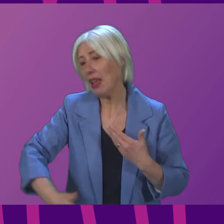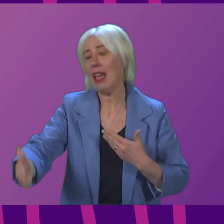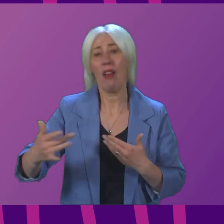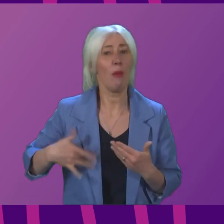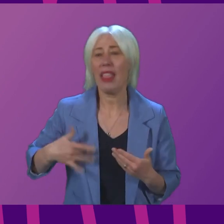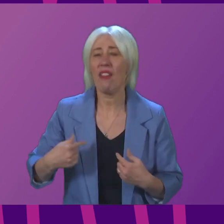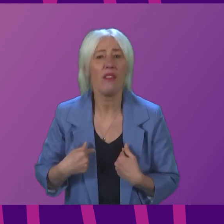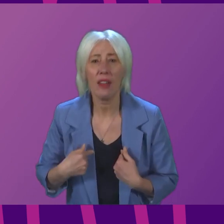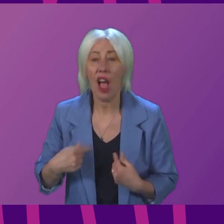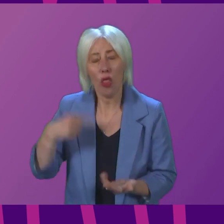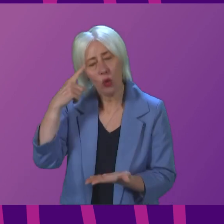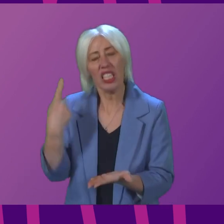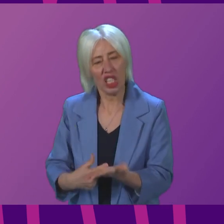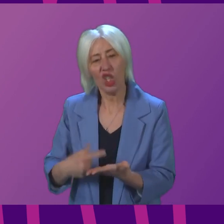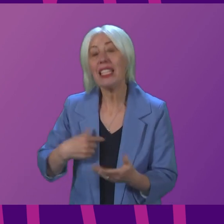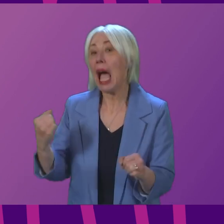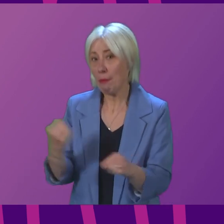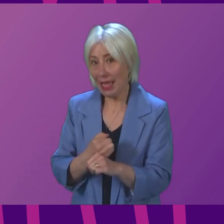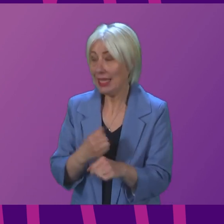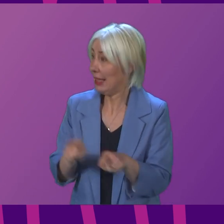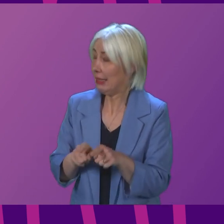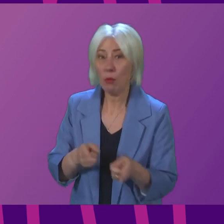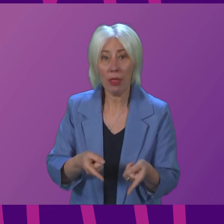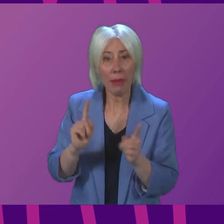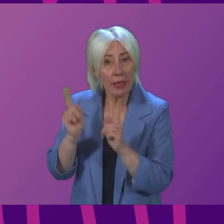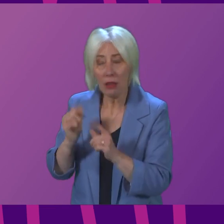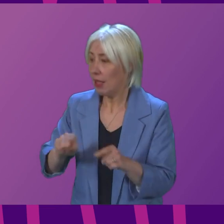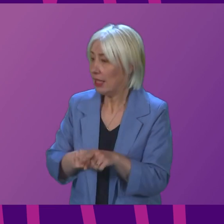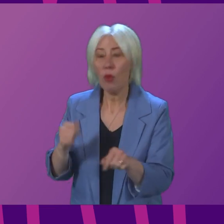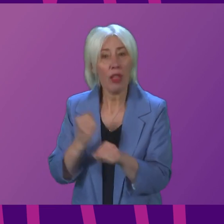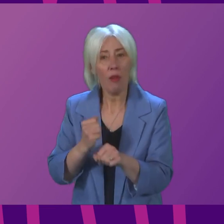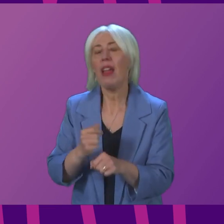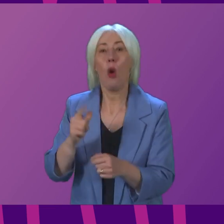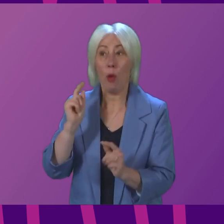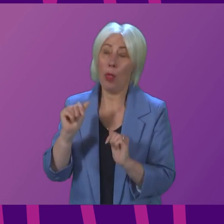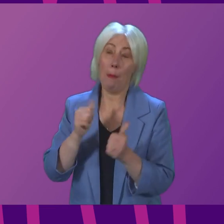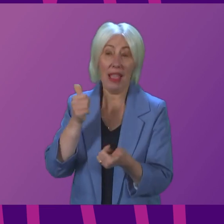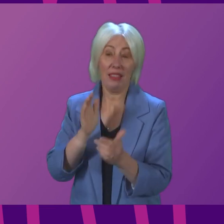I took all of those decisions, as did my ministers and the Government, in good faith and on the